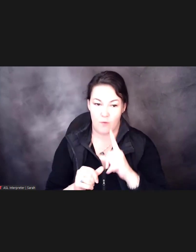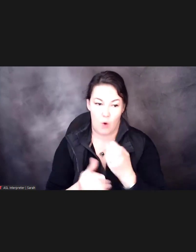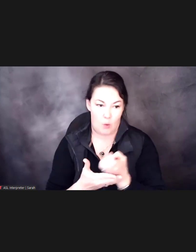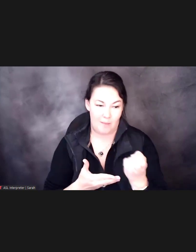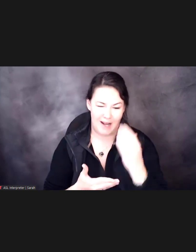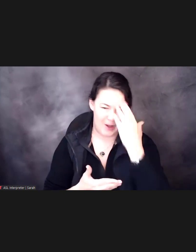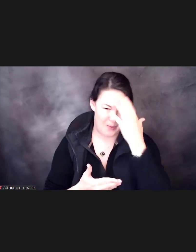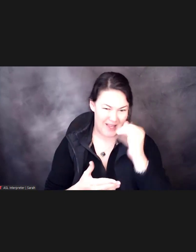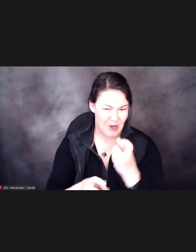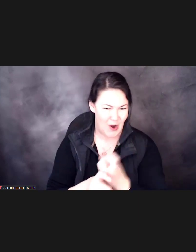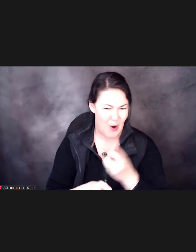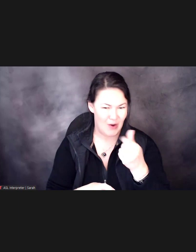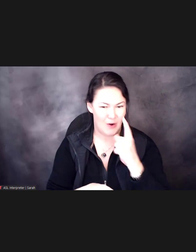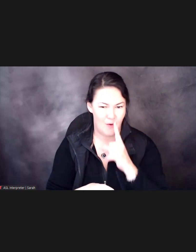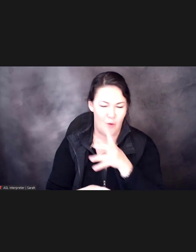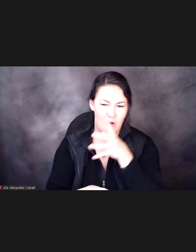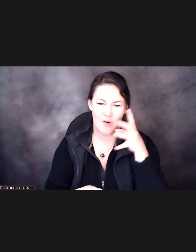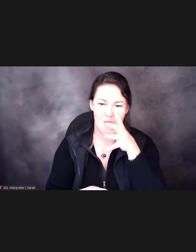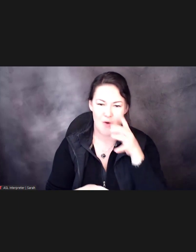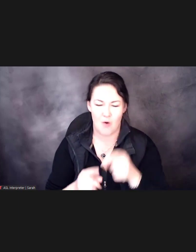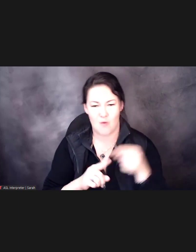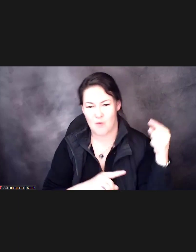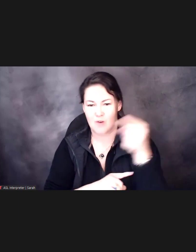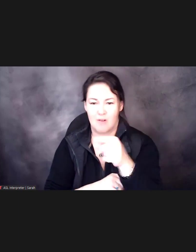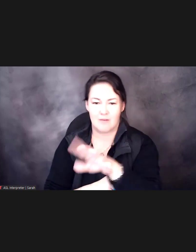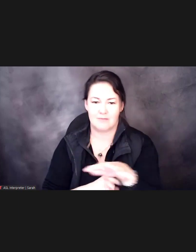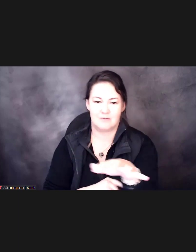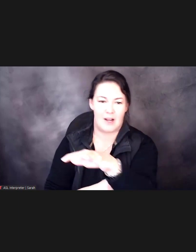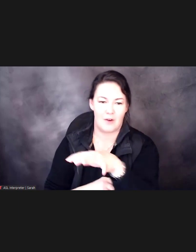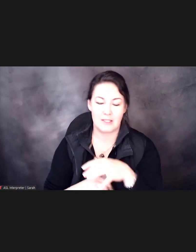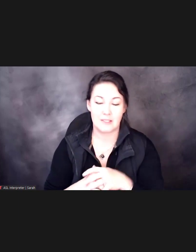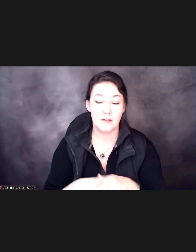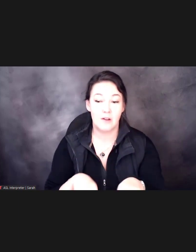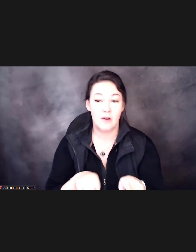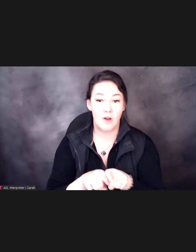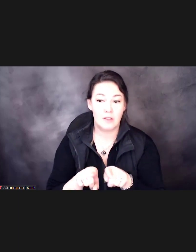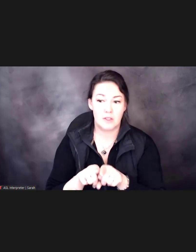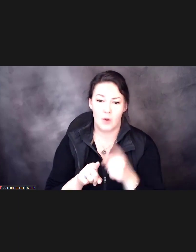I know that that is hard in rural areas, um, and, um, one of